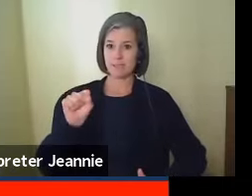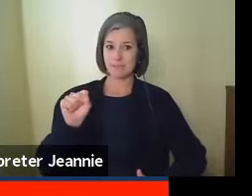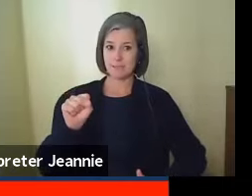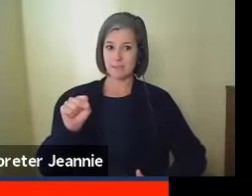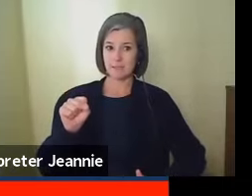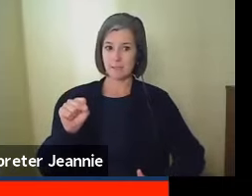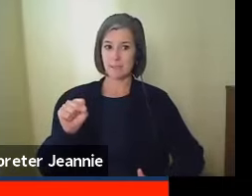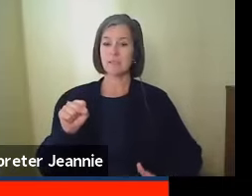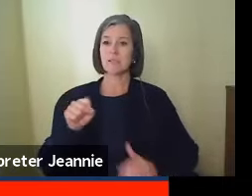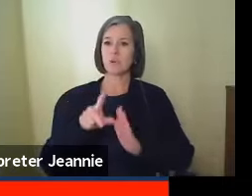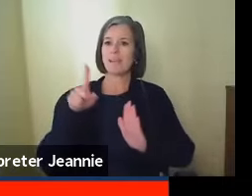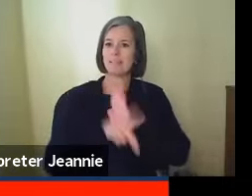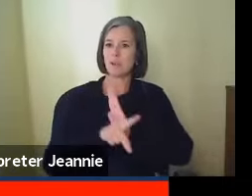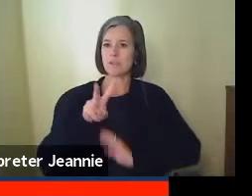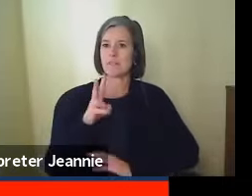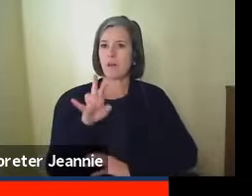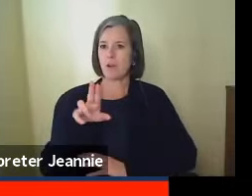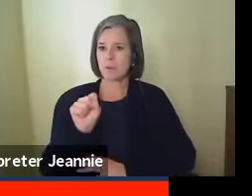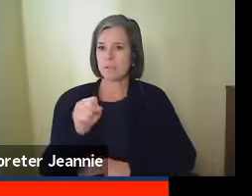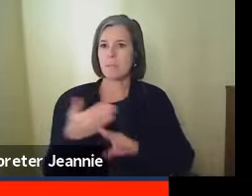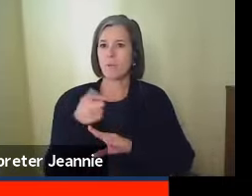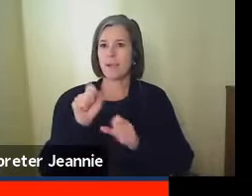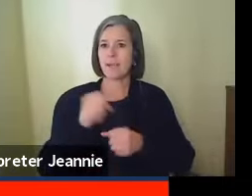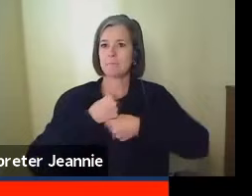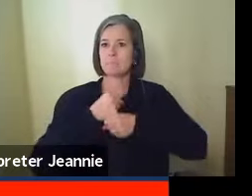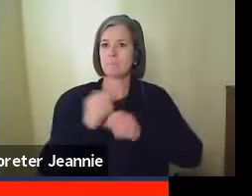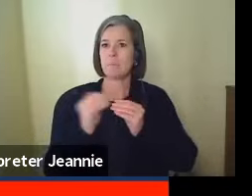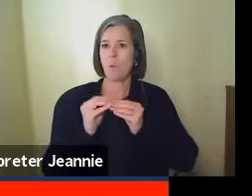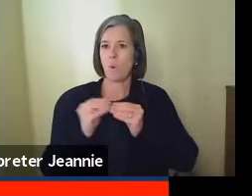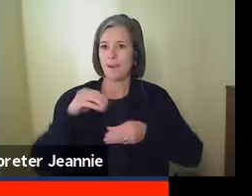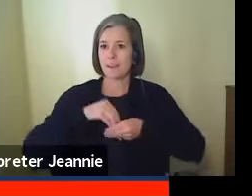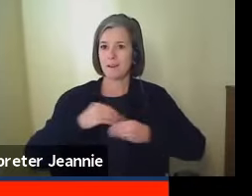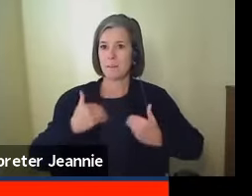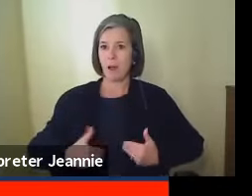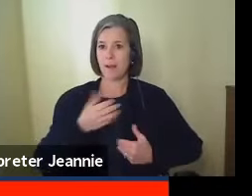so it kills the virus before it has a chance to replicate and cause disease in someone.